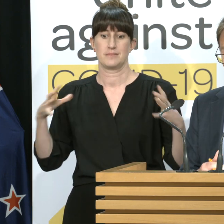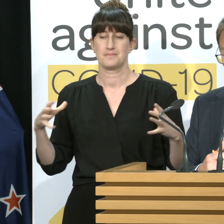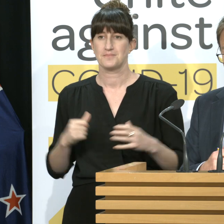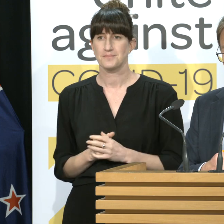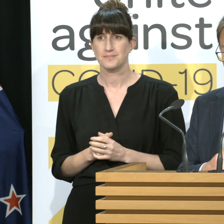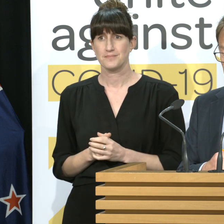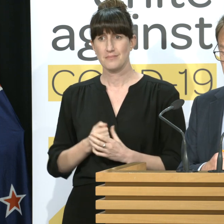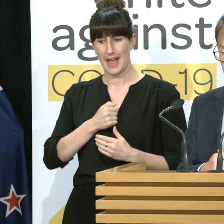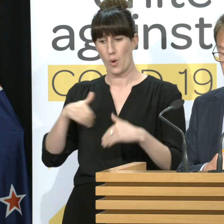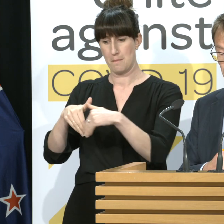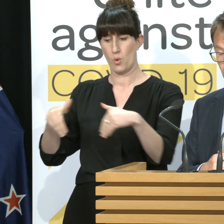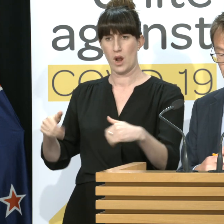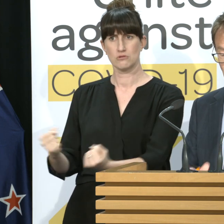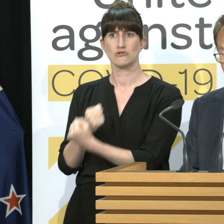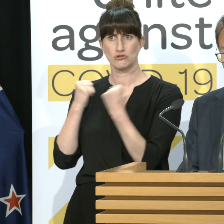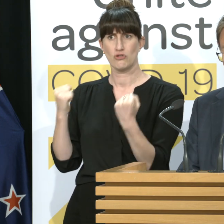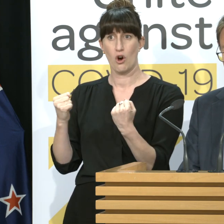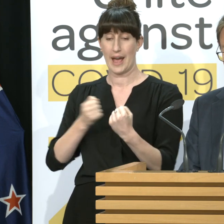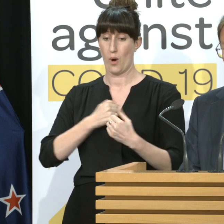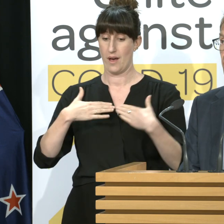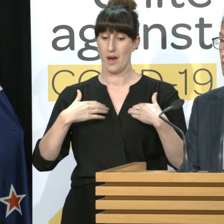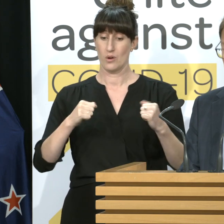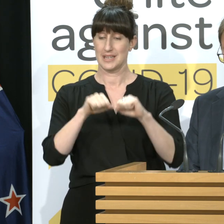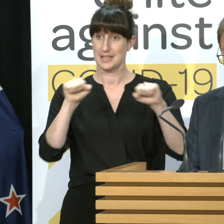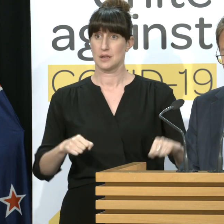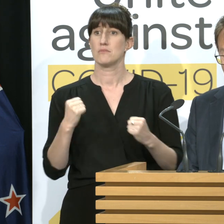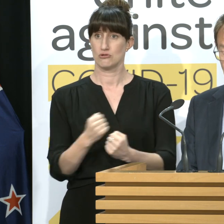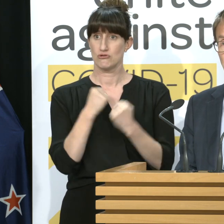and our health system is prepared to respond to any cases of COVID-19 that emerge.